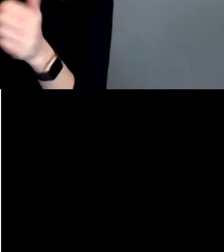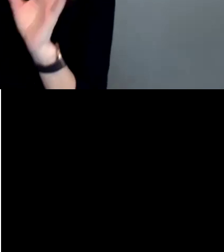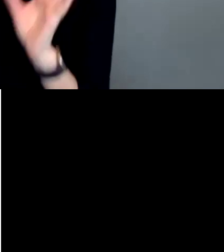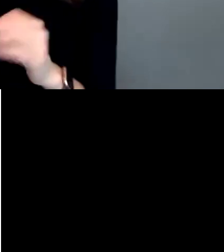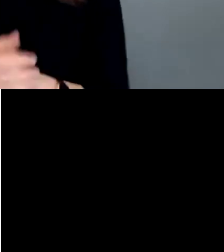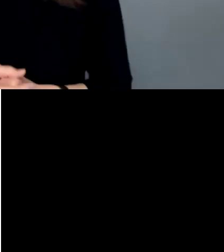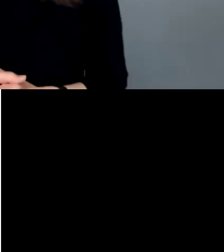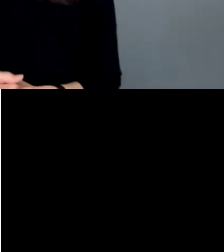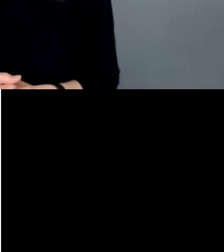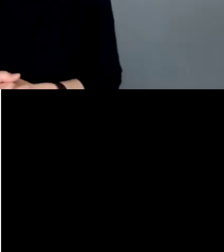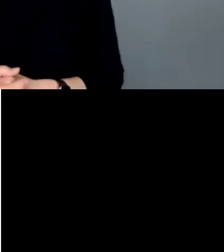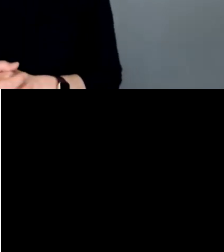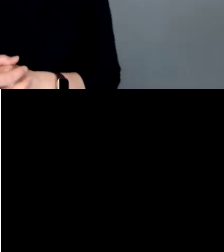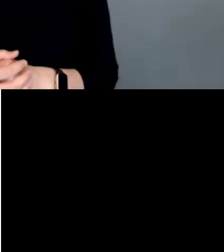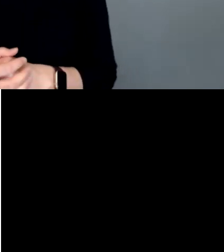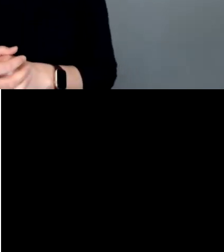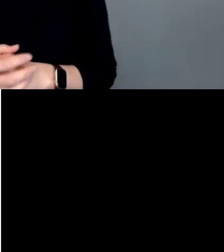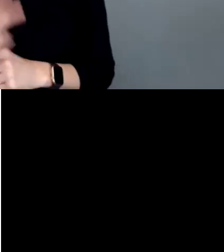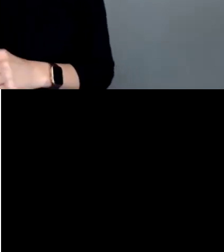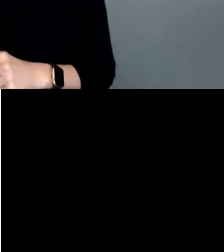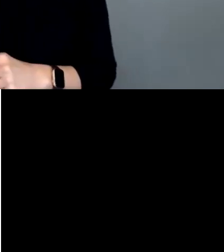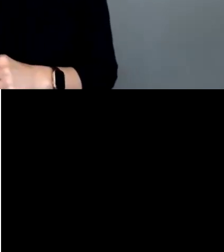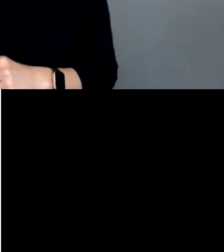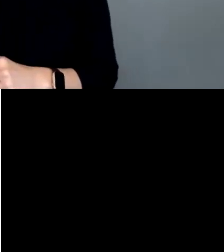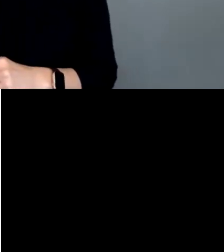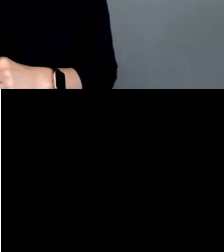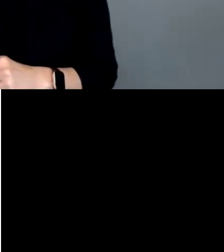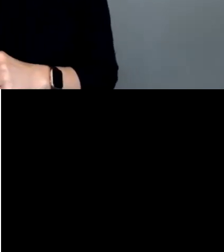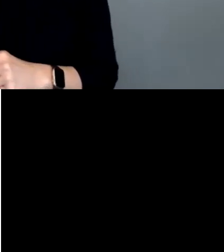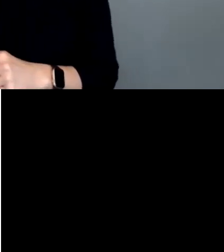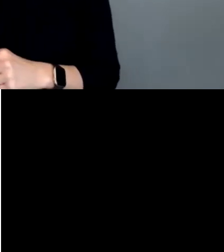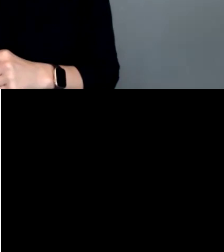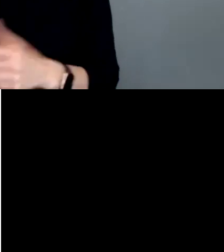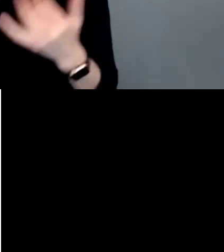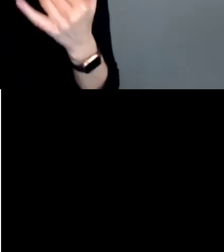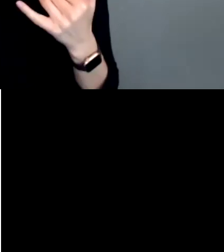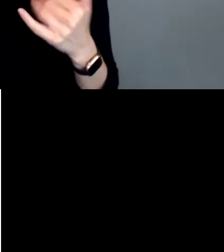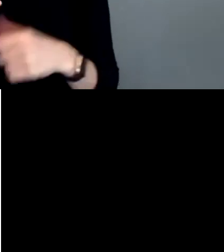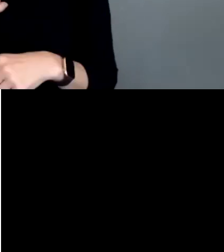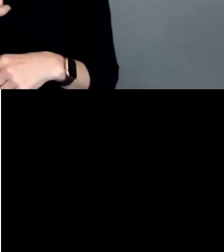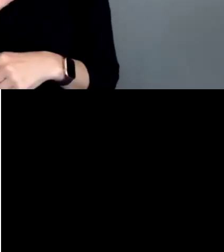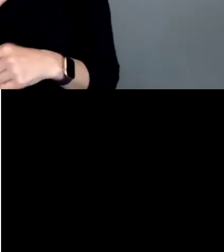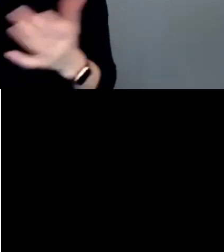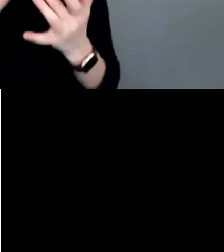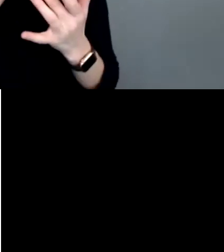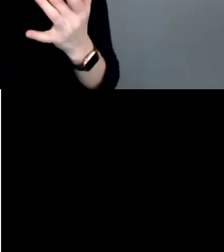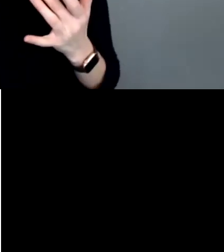Great. Okay. Let's see. We have another question that is asking for your contact information. I know